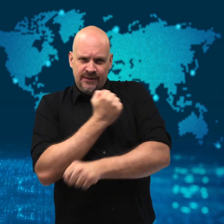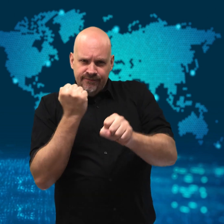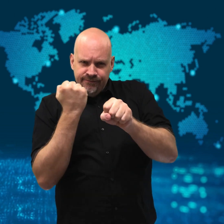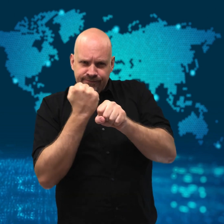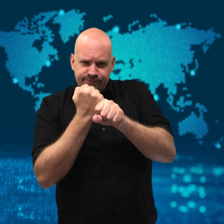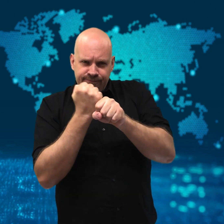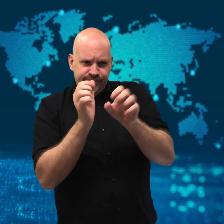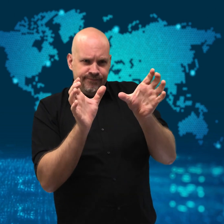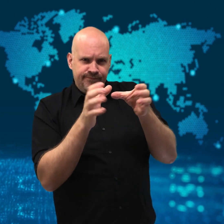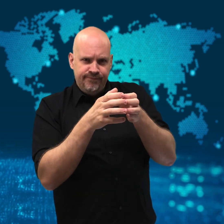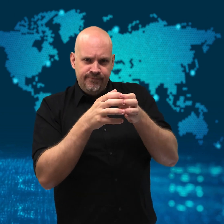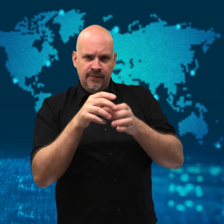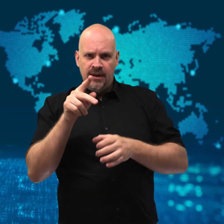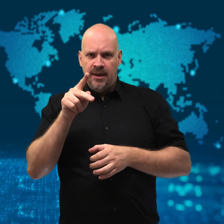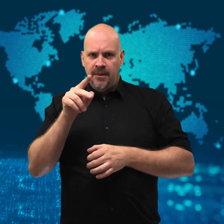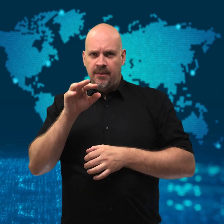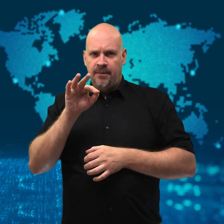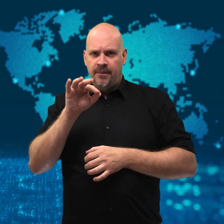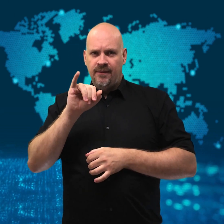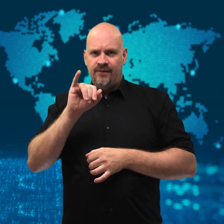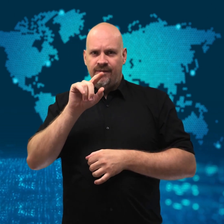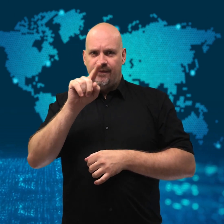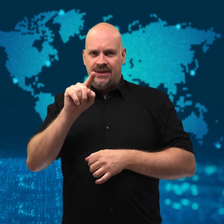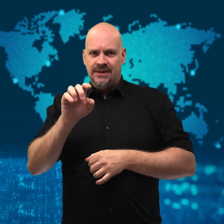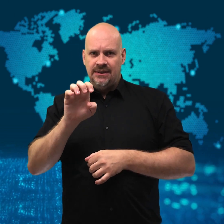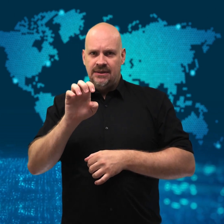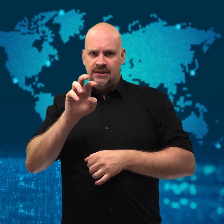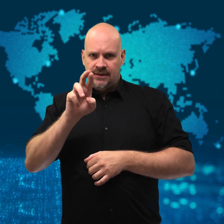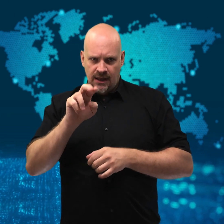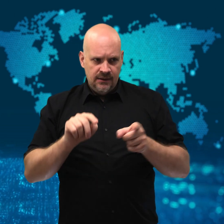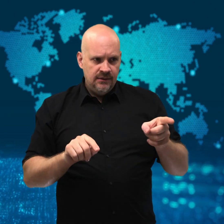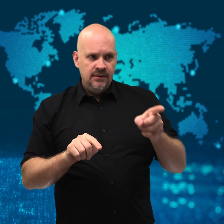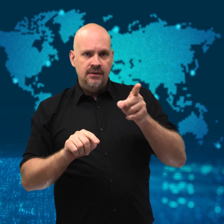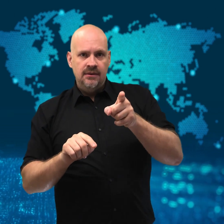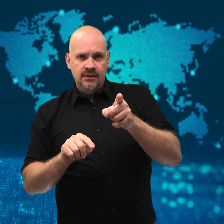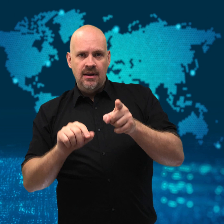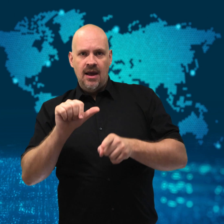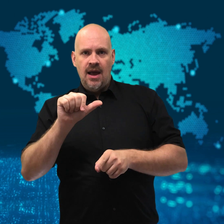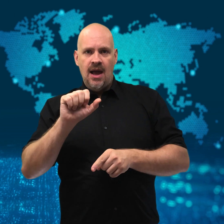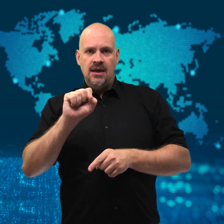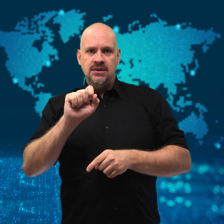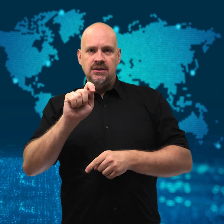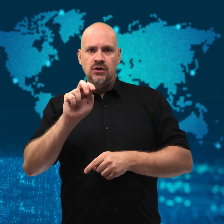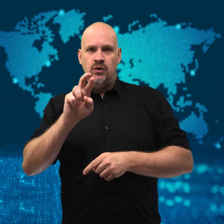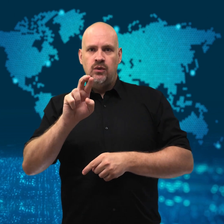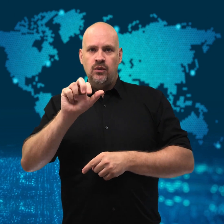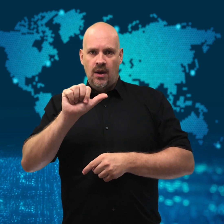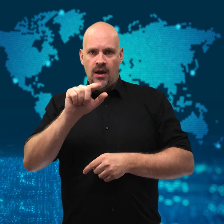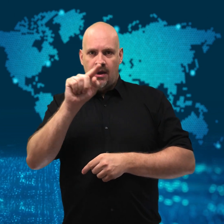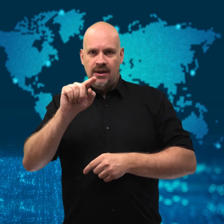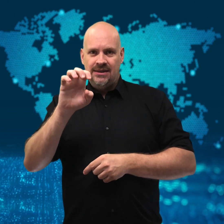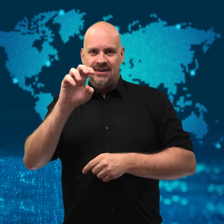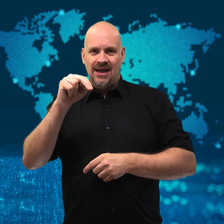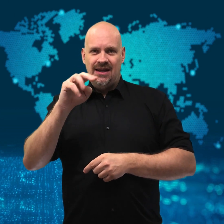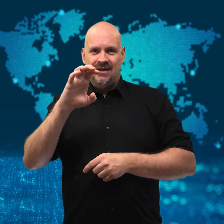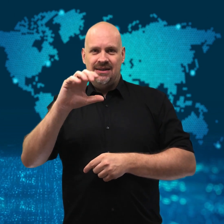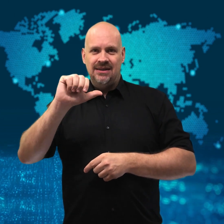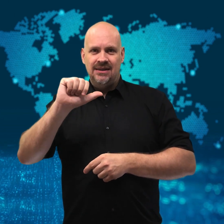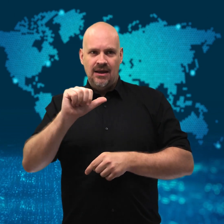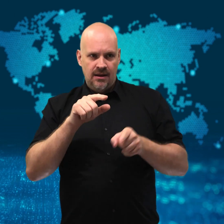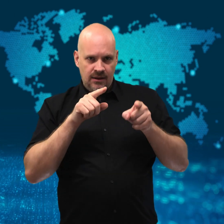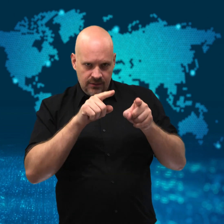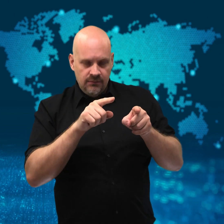A study found both Pfizer and AstraZeneca are effective against